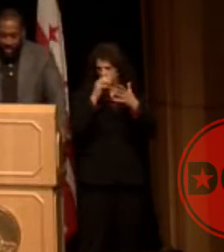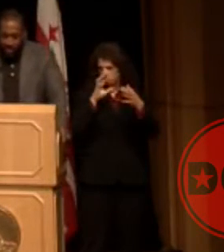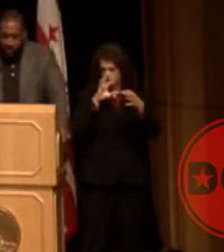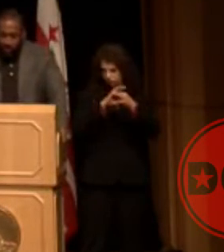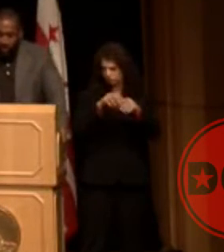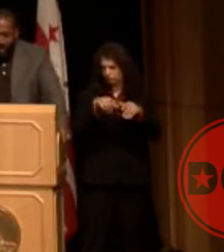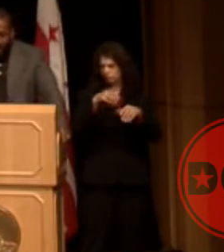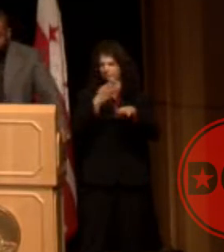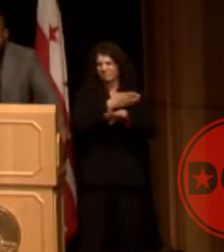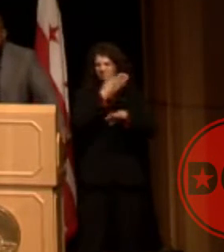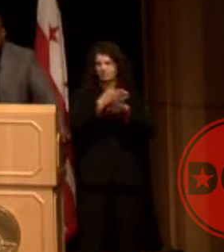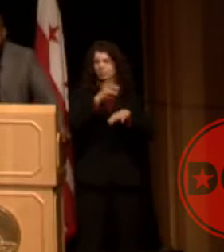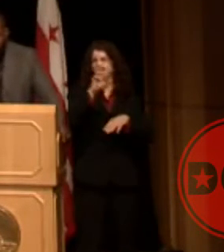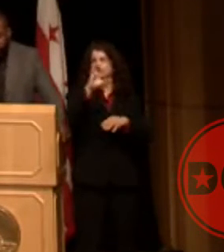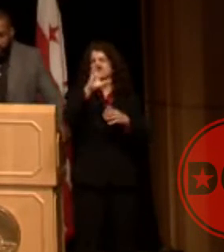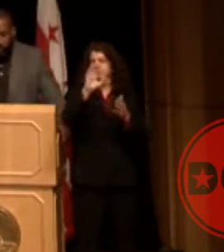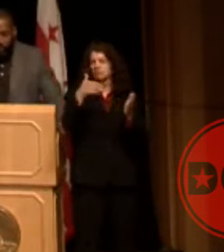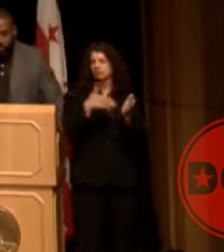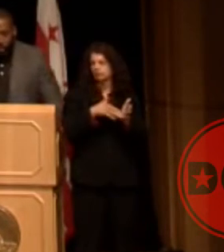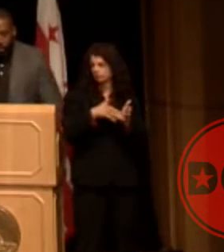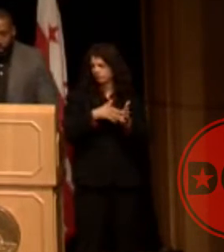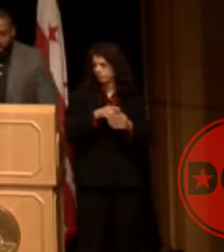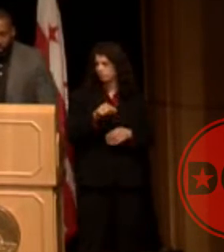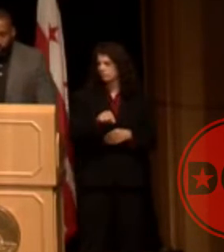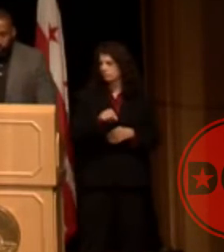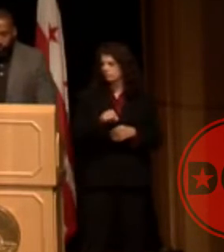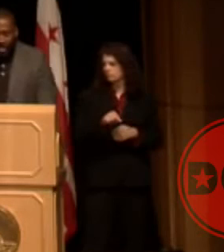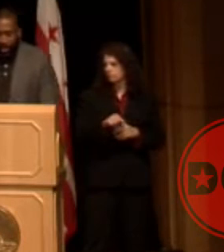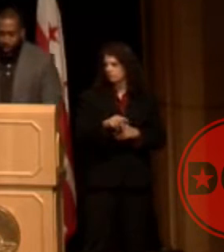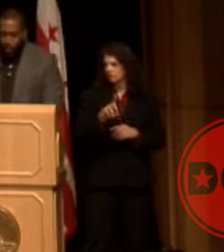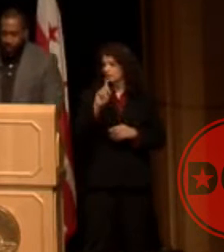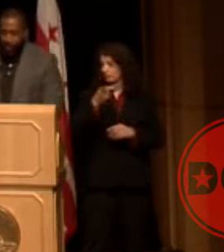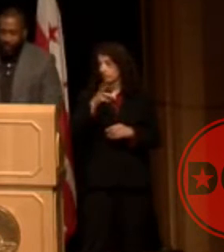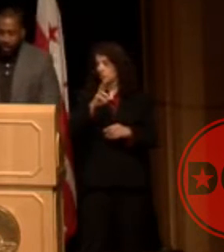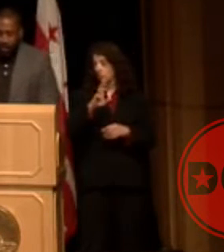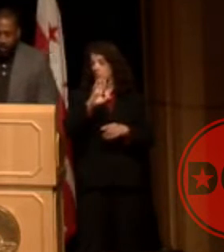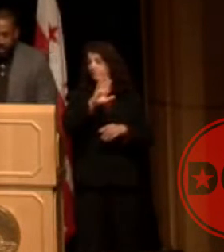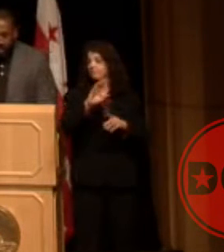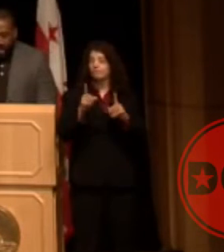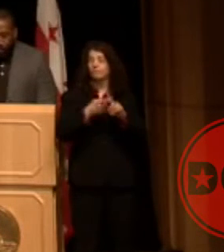EDGEWOOD WILL HOUSE DPR'S FIRST WORKING ROOFTOP URBAN FARM AND